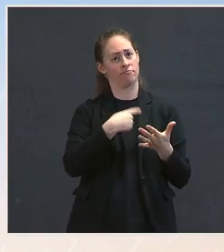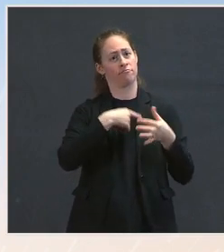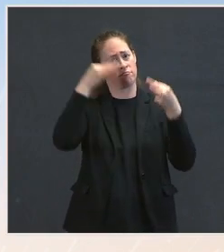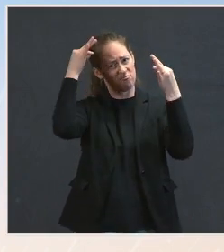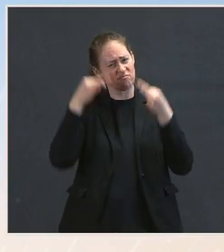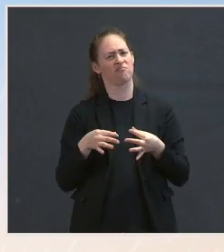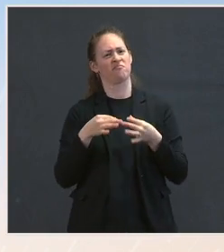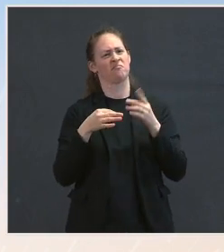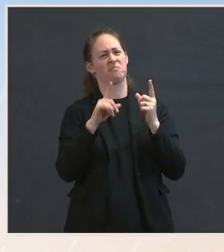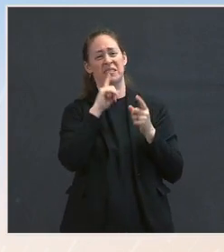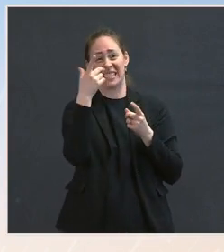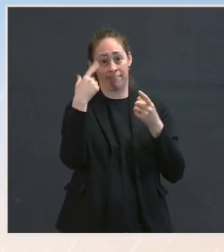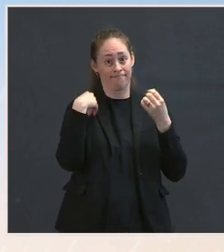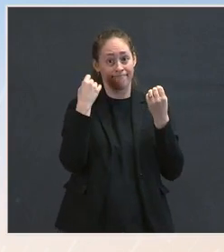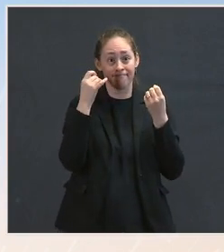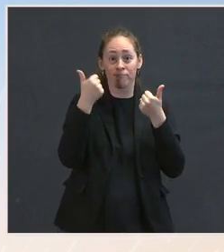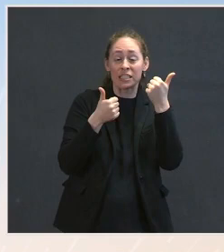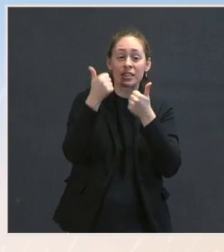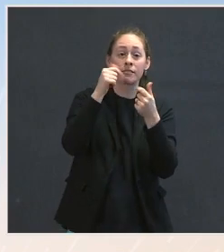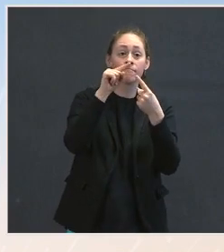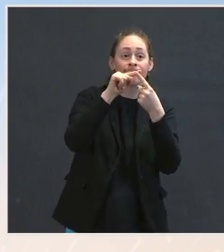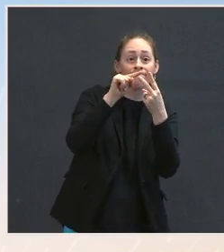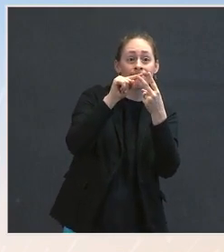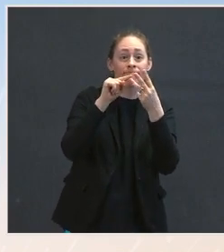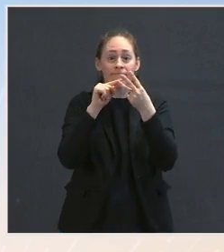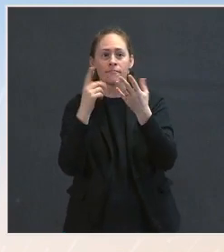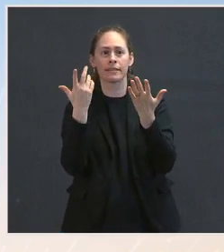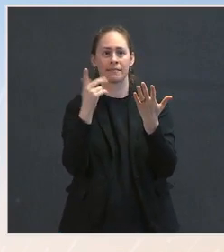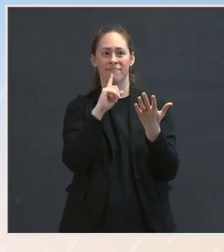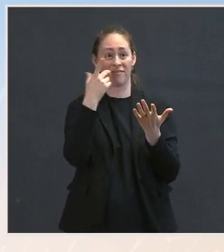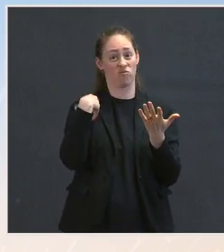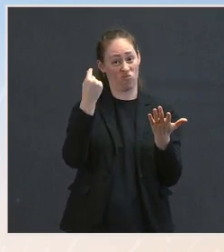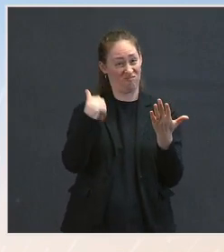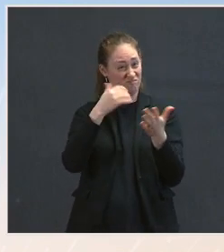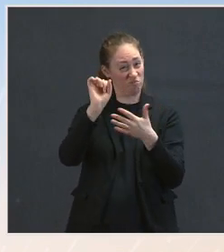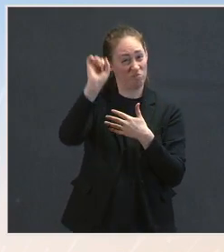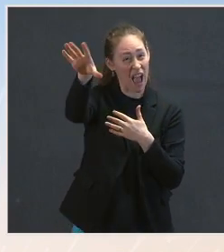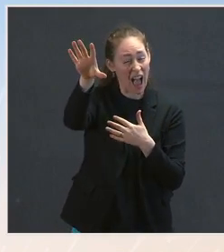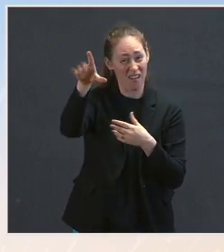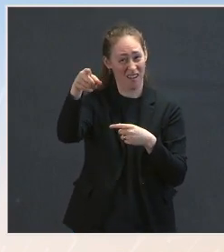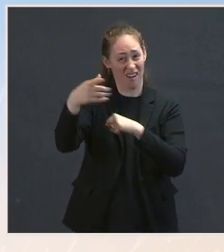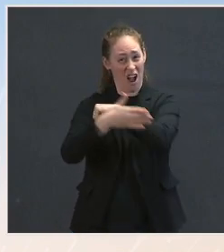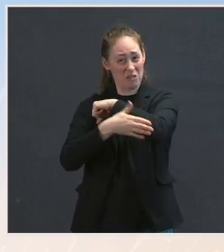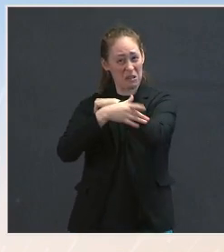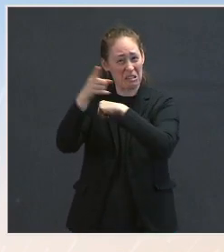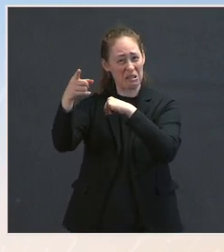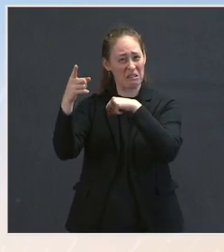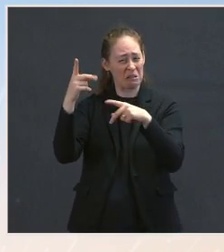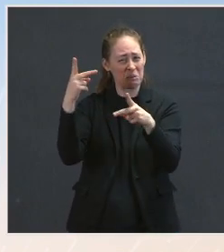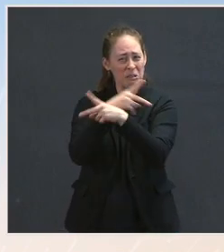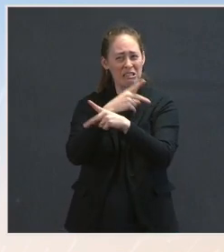So either we send kids back to a very dangerous journey back to their countries. That's not a good option.